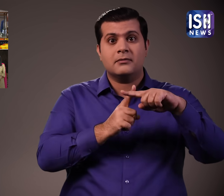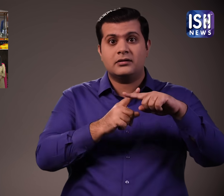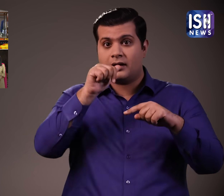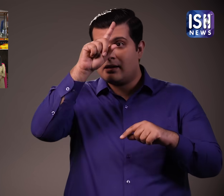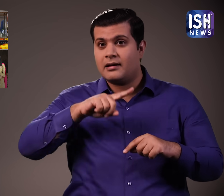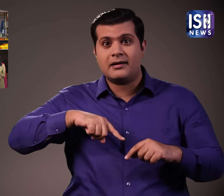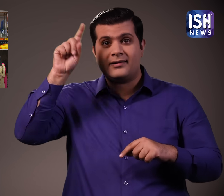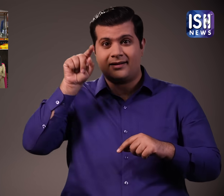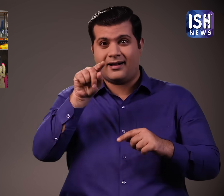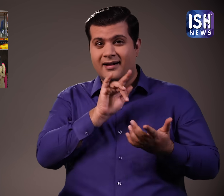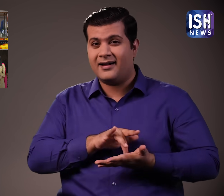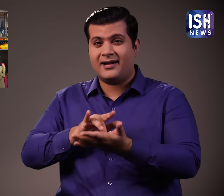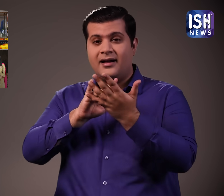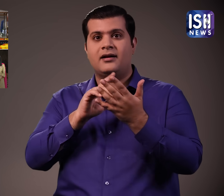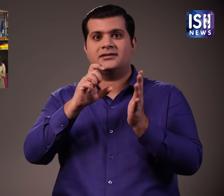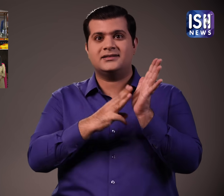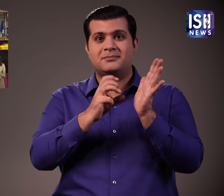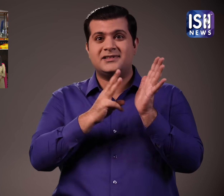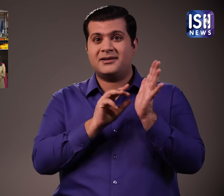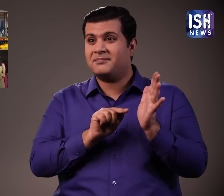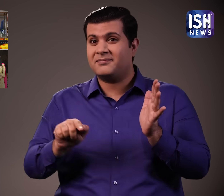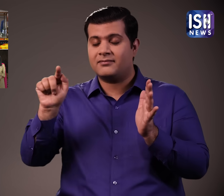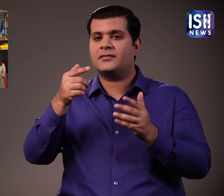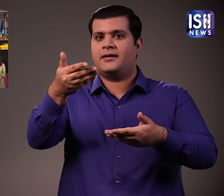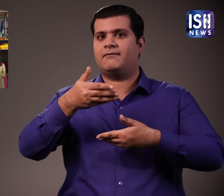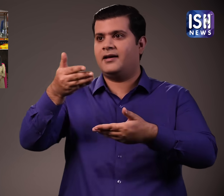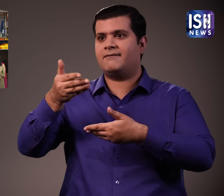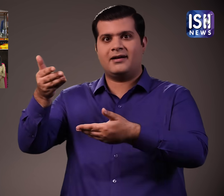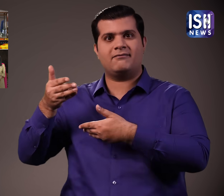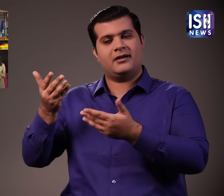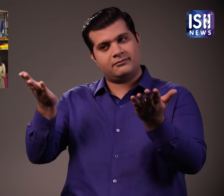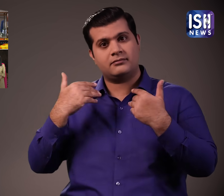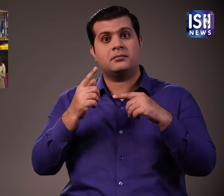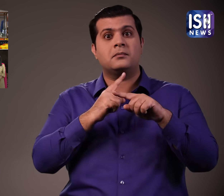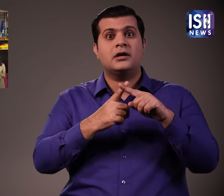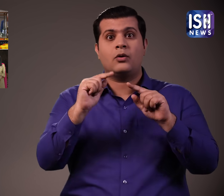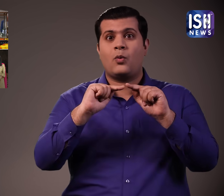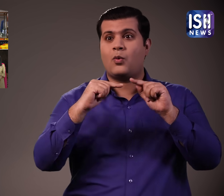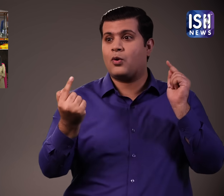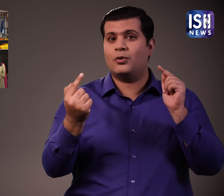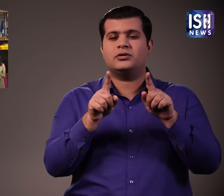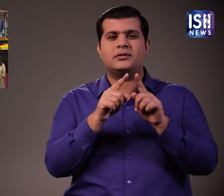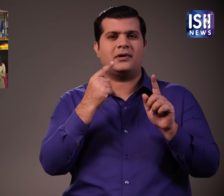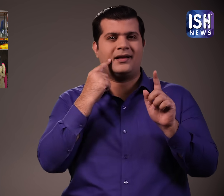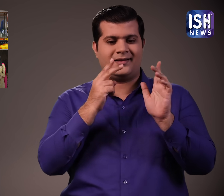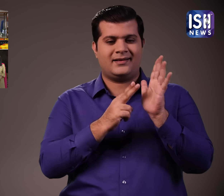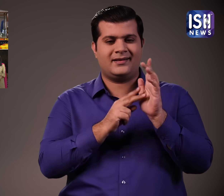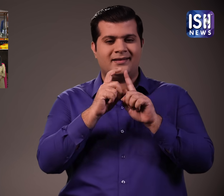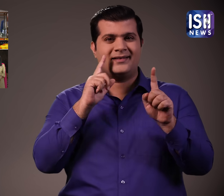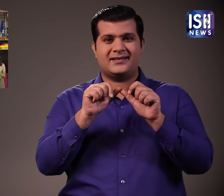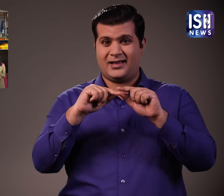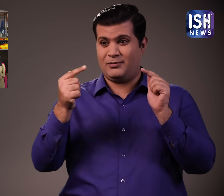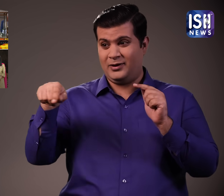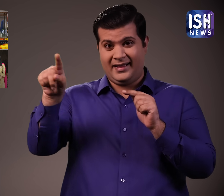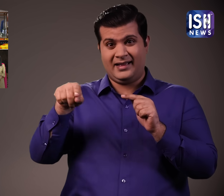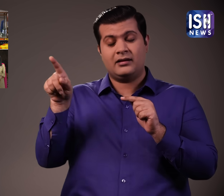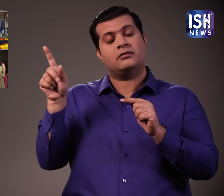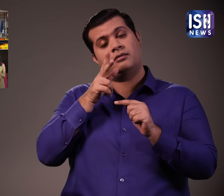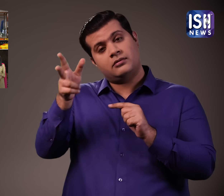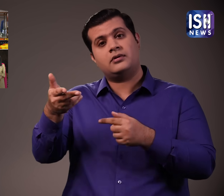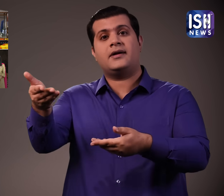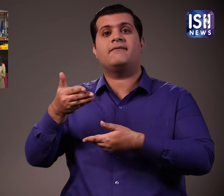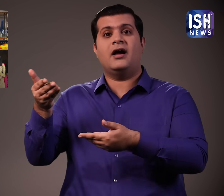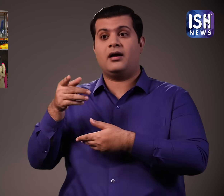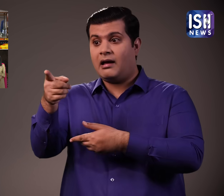Chief Ministers of all Indian states too were invited. Leaders of the opposition INDIA bloc were invited as well.